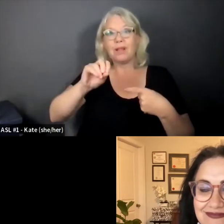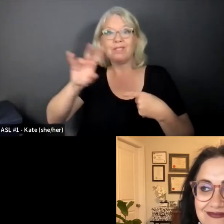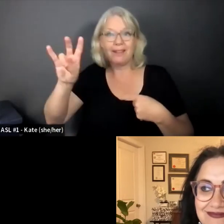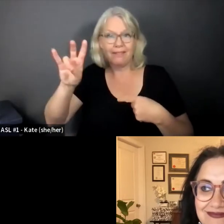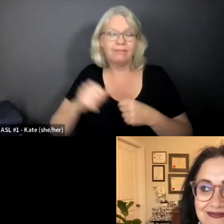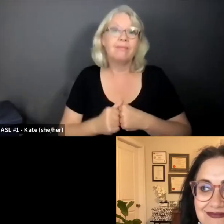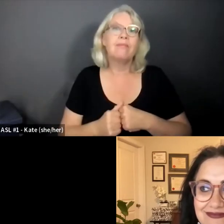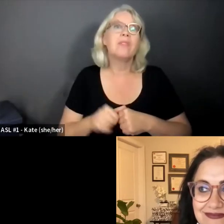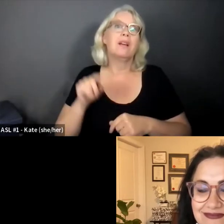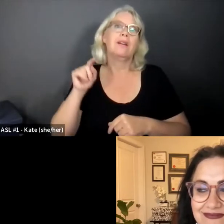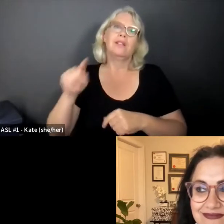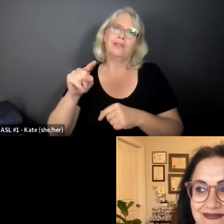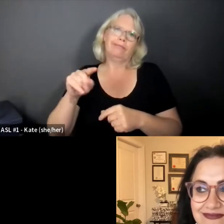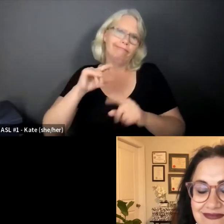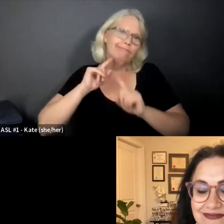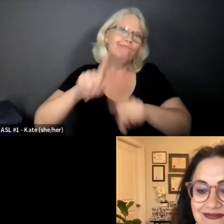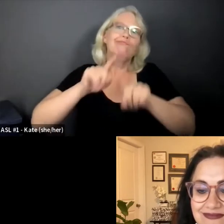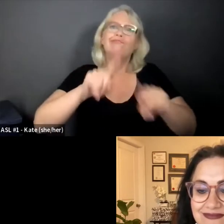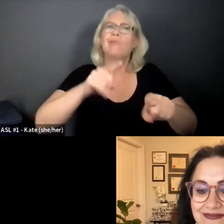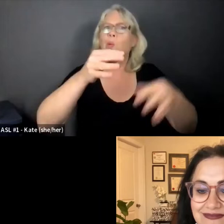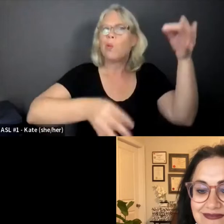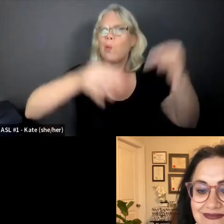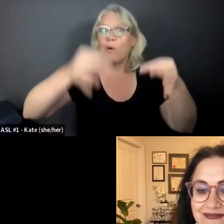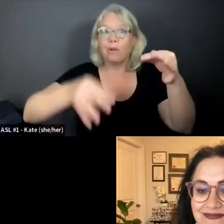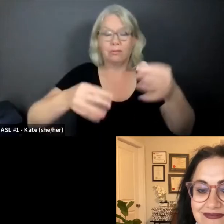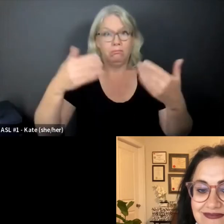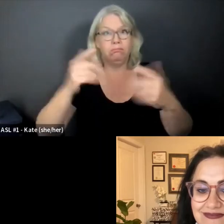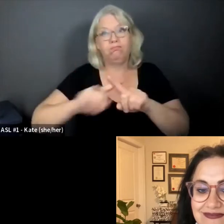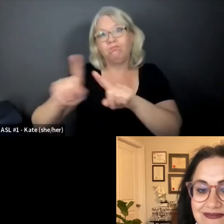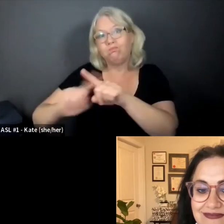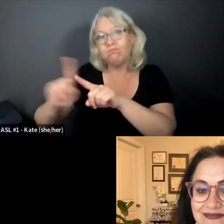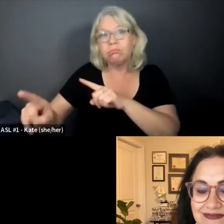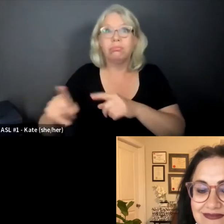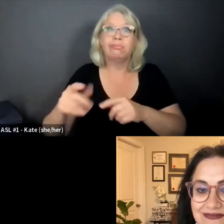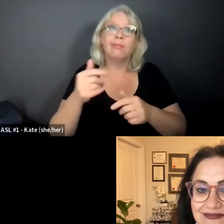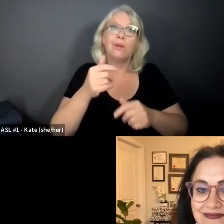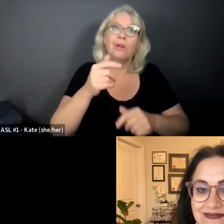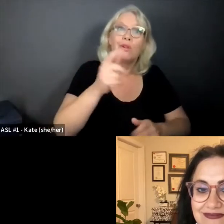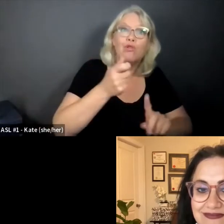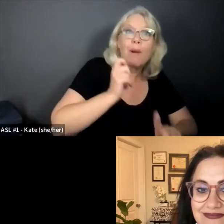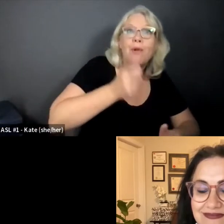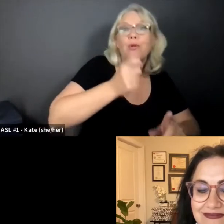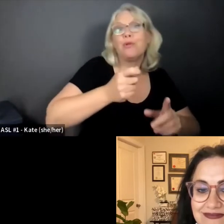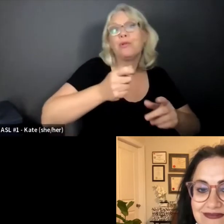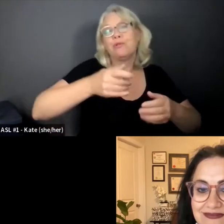CONSTITUTIONAL CHALLENGES.